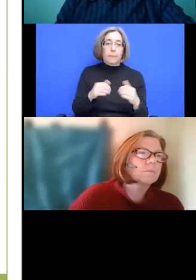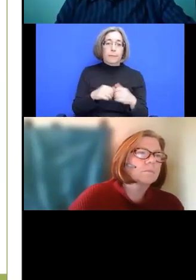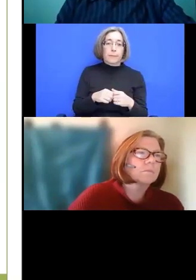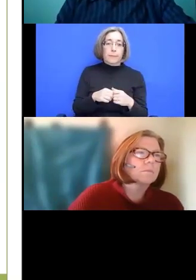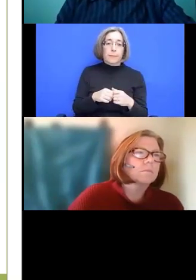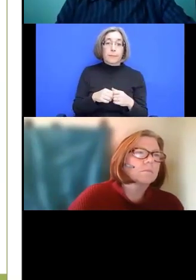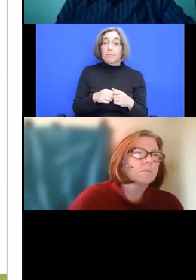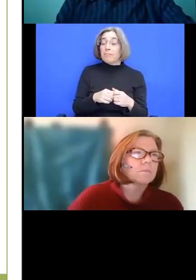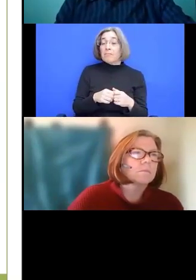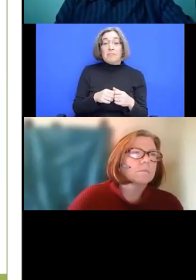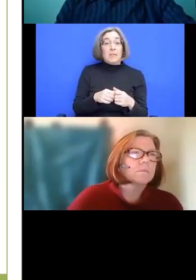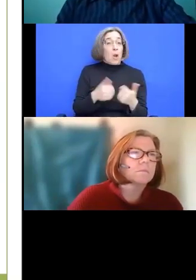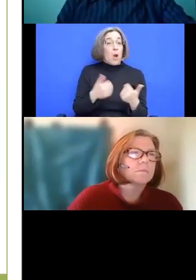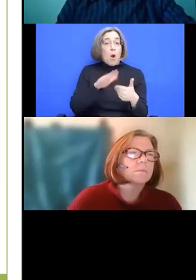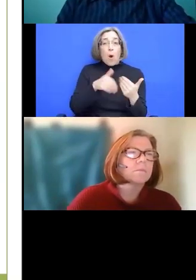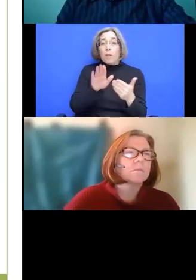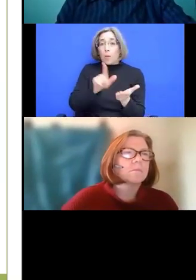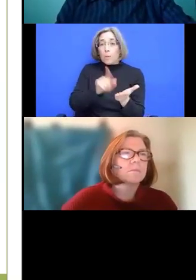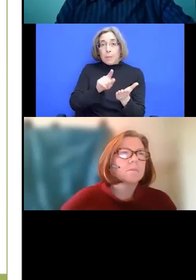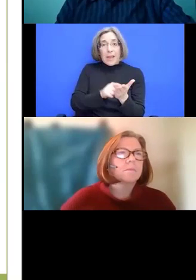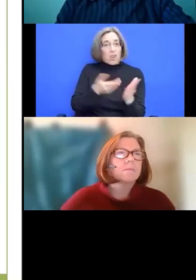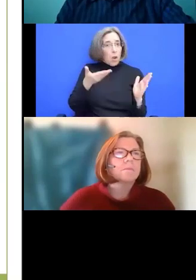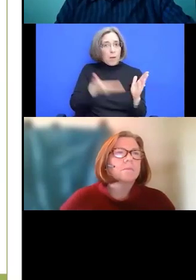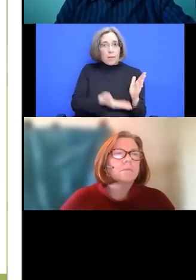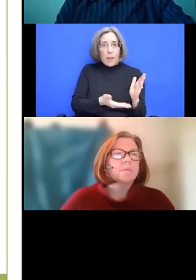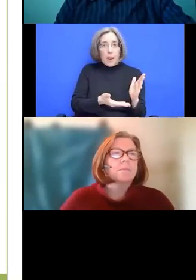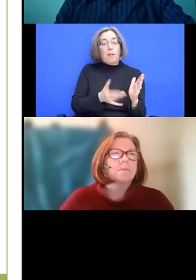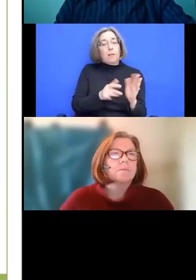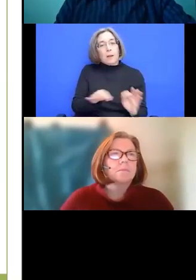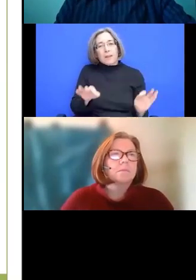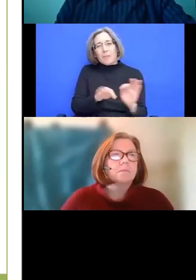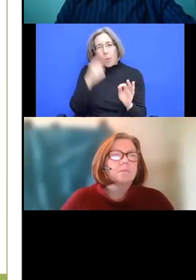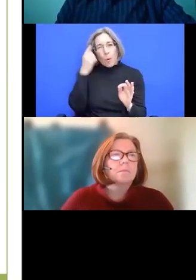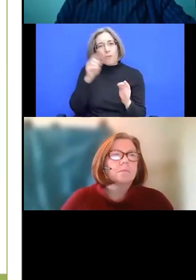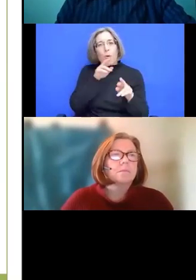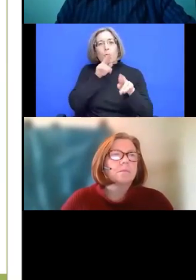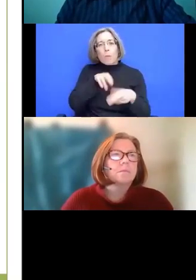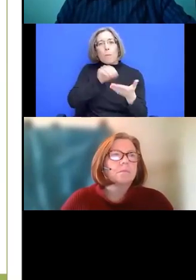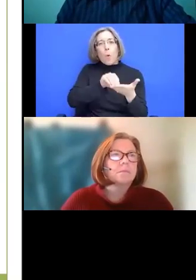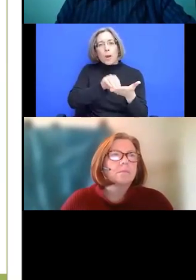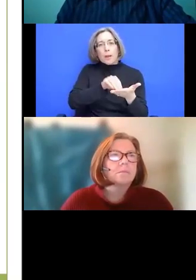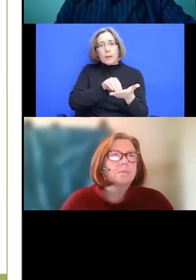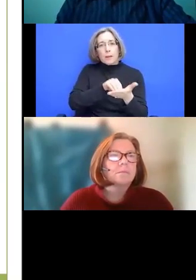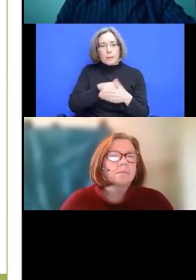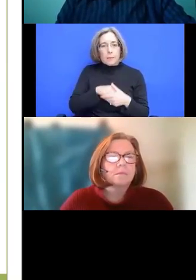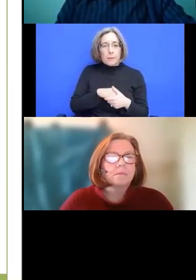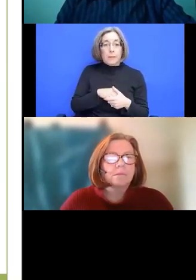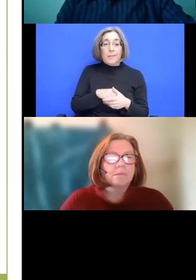which again, are going to be very important when it comes down to reporting. So it's important that you keep that up to date.